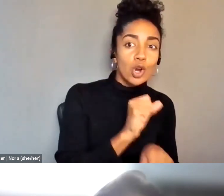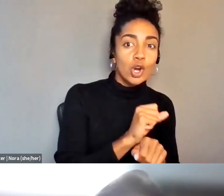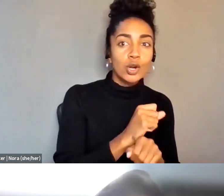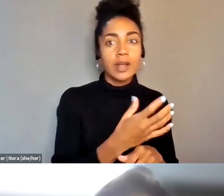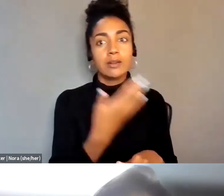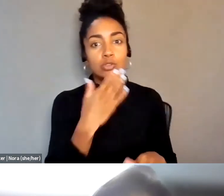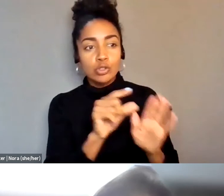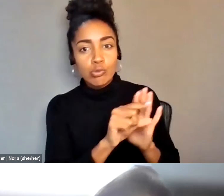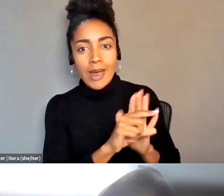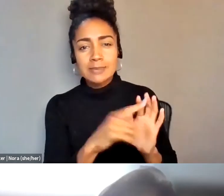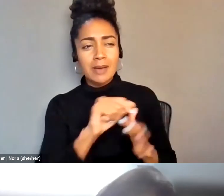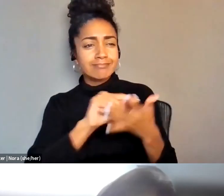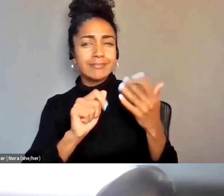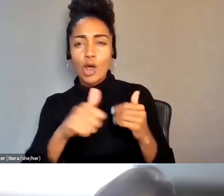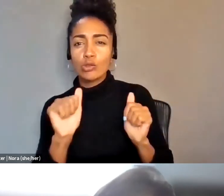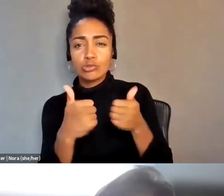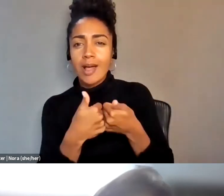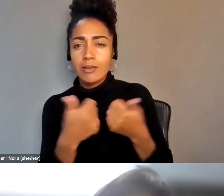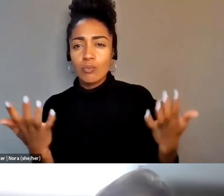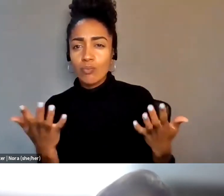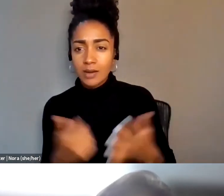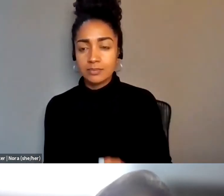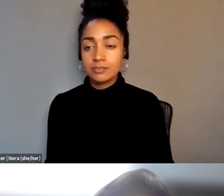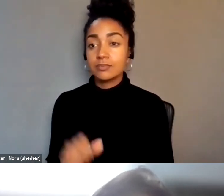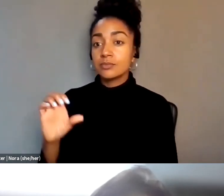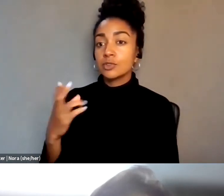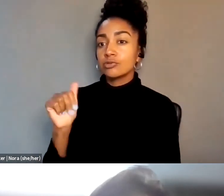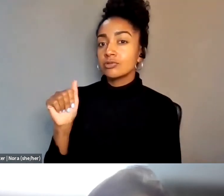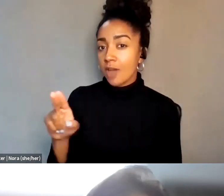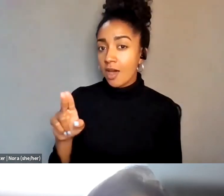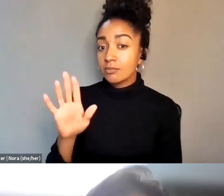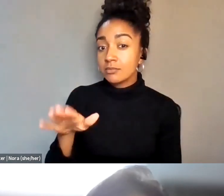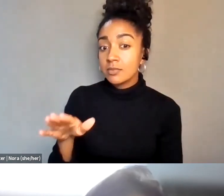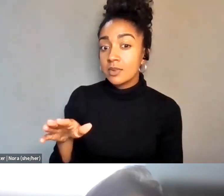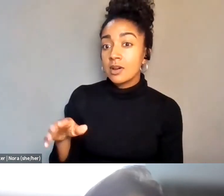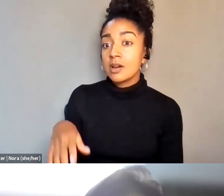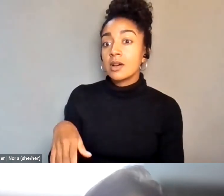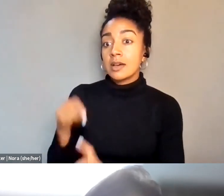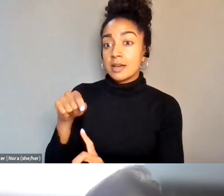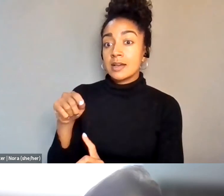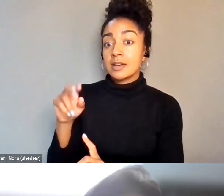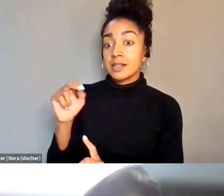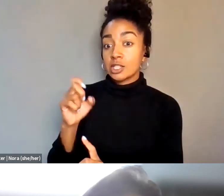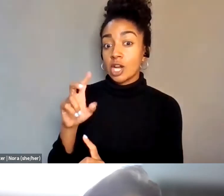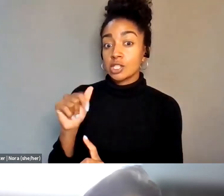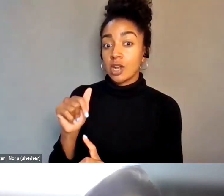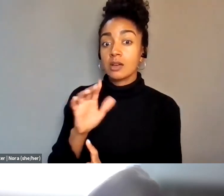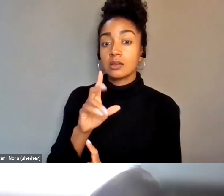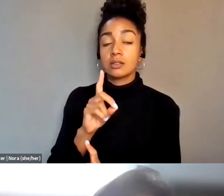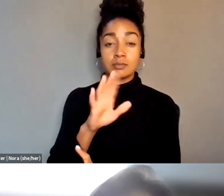Yes, Natasha because Duy's English is not very good, I will be the translator in Vietnamese.